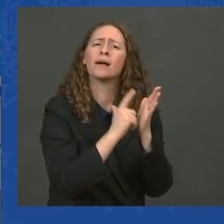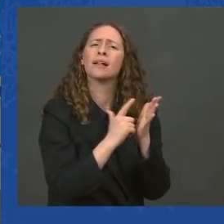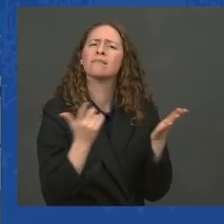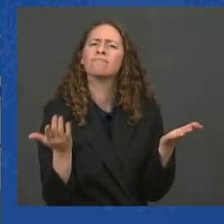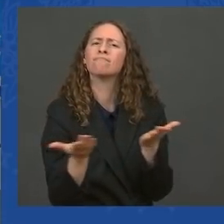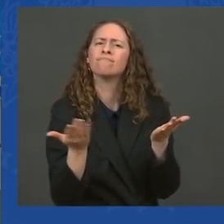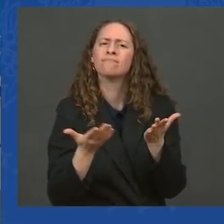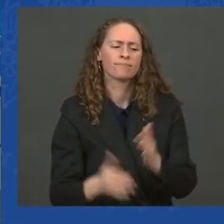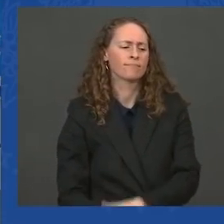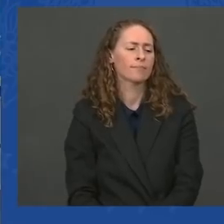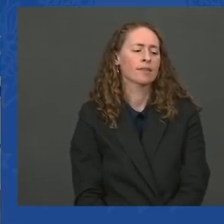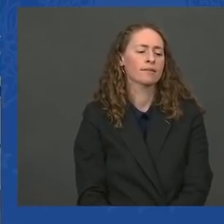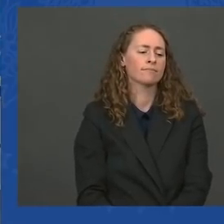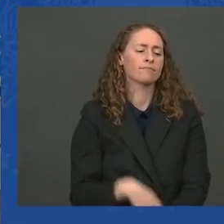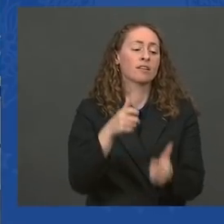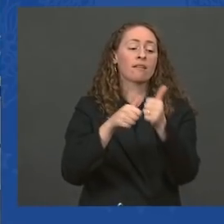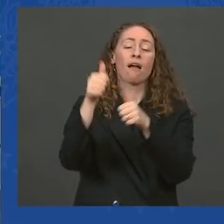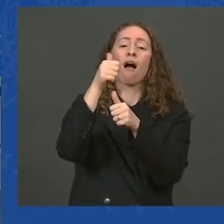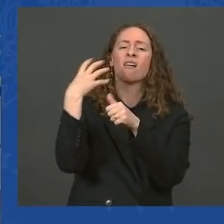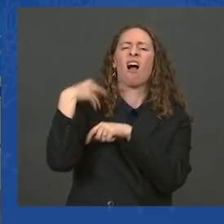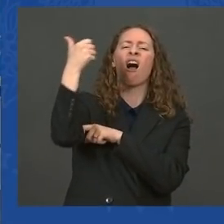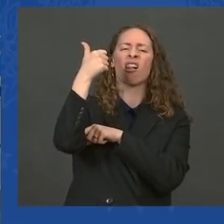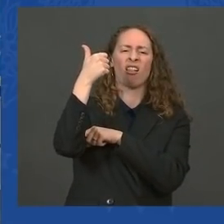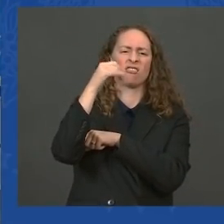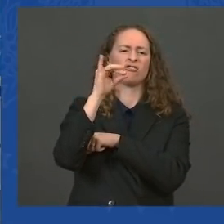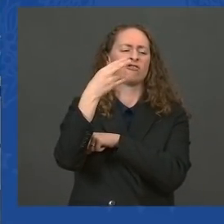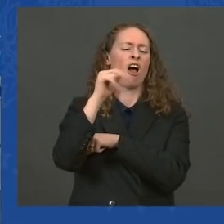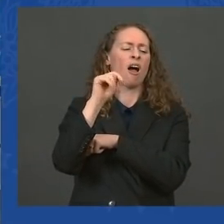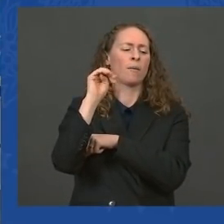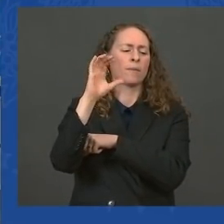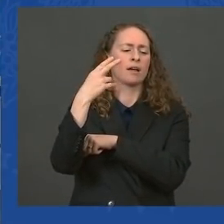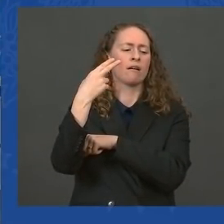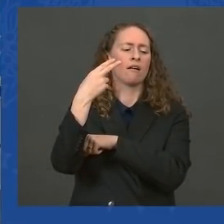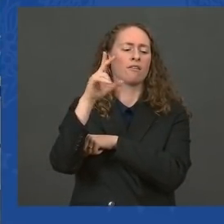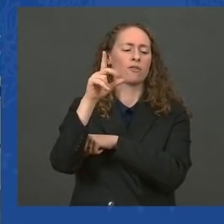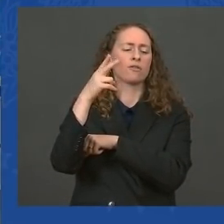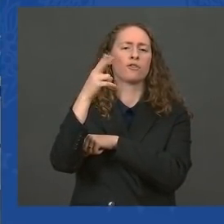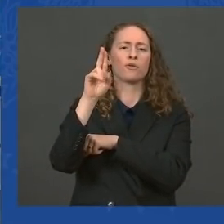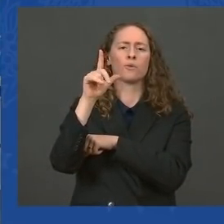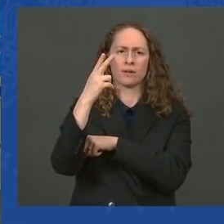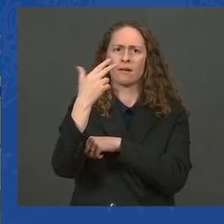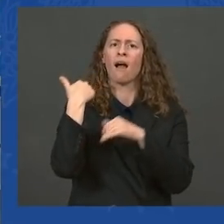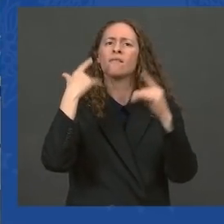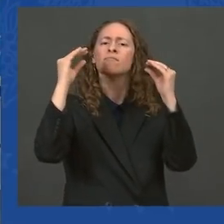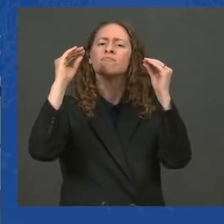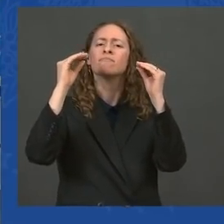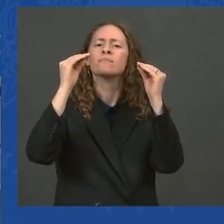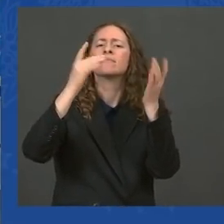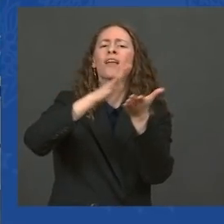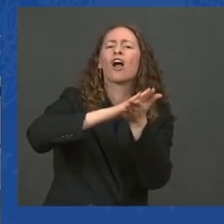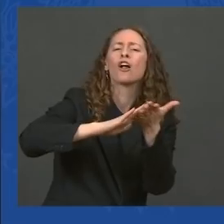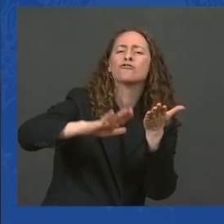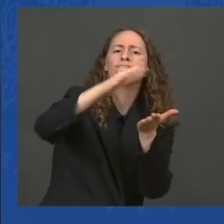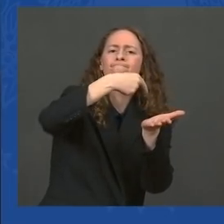For so many of our service members, their service to us is also about building a better life for themselves and for their families.